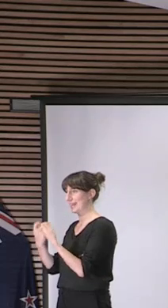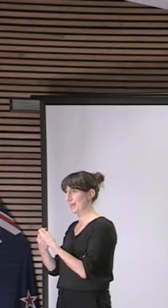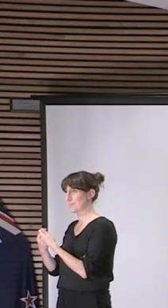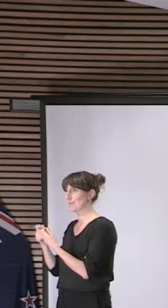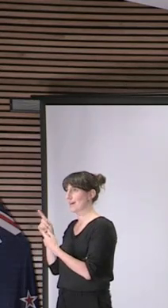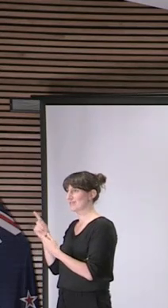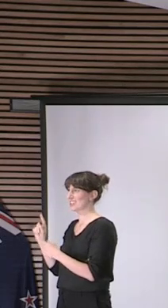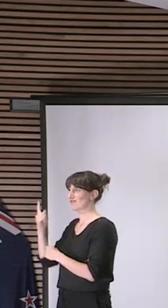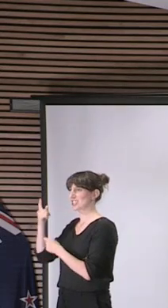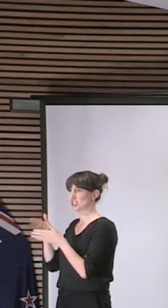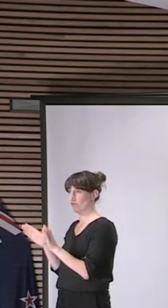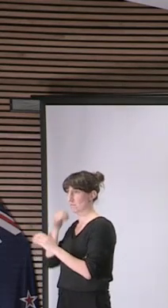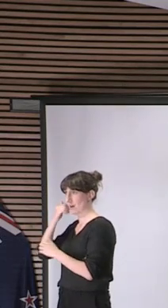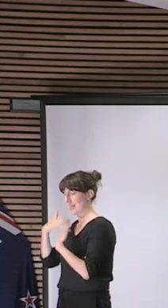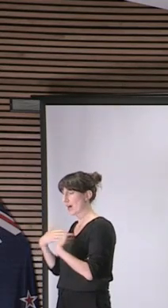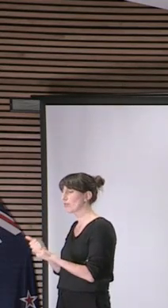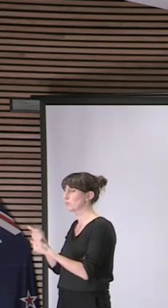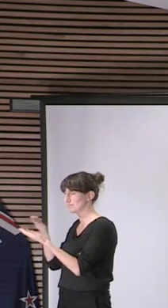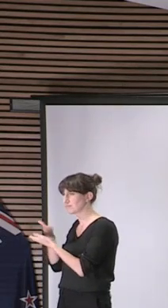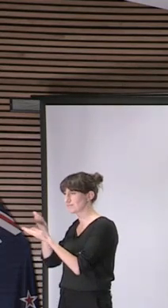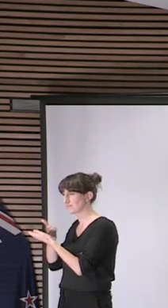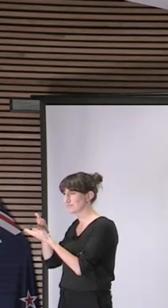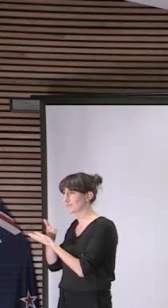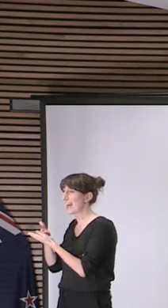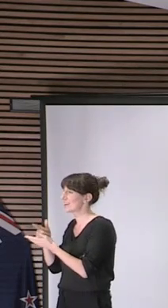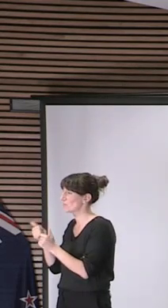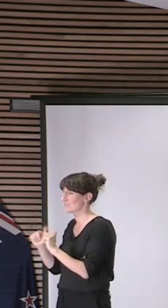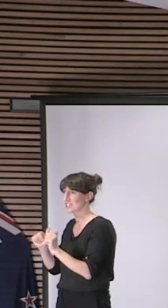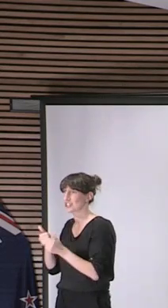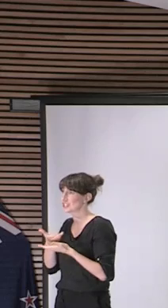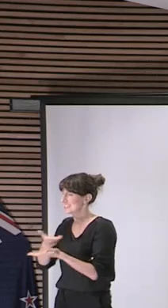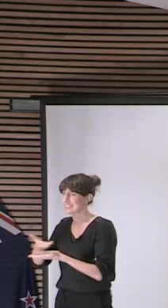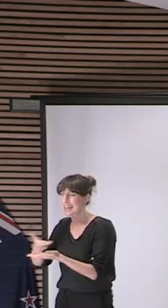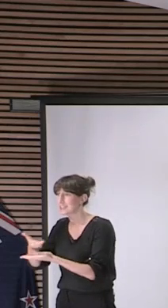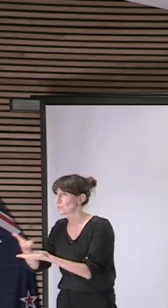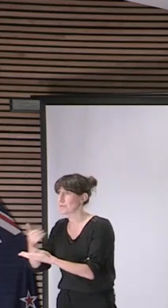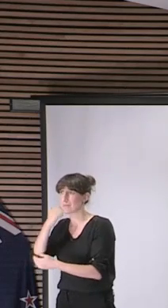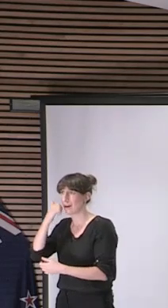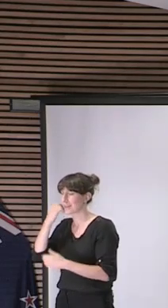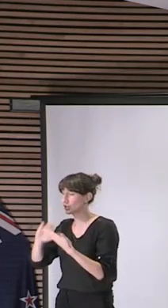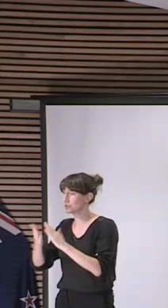been led very much by our Maori health team and John